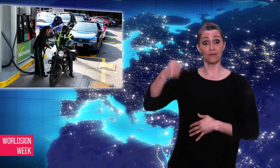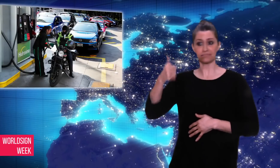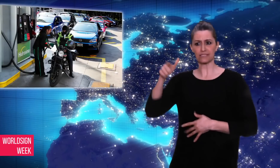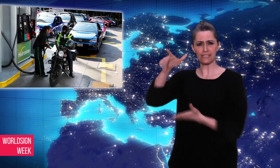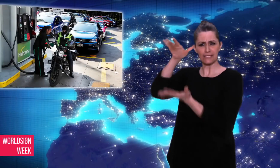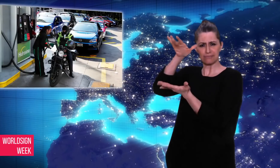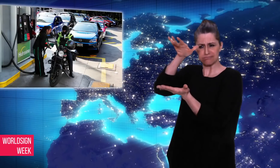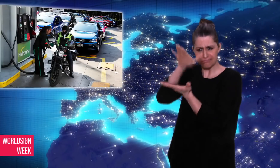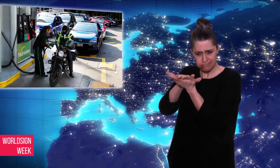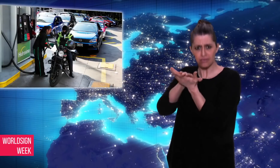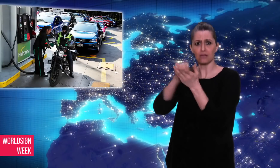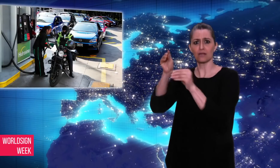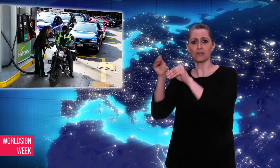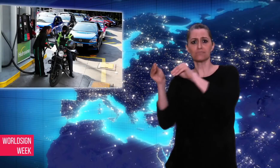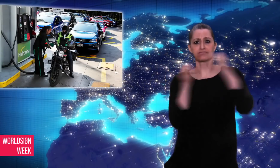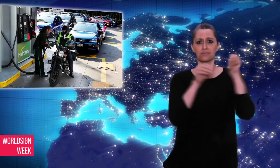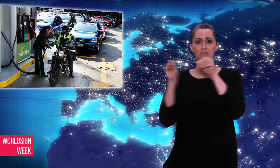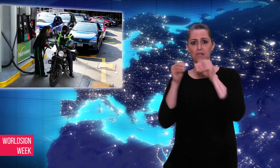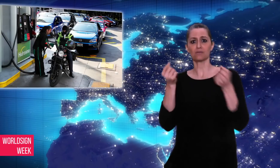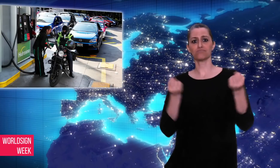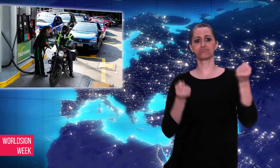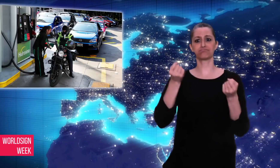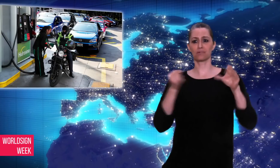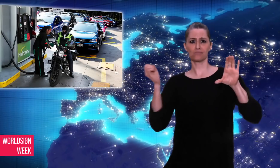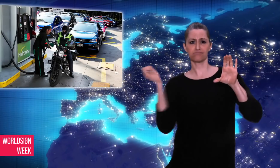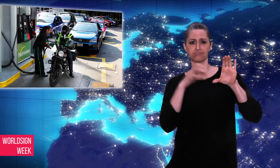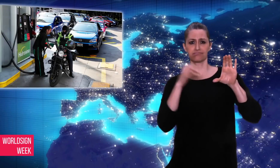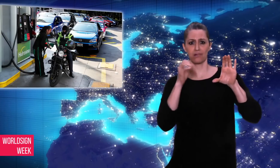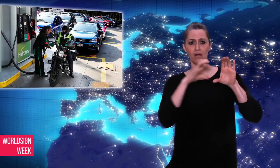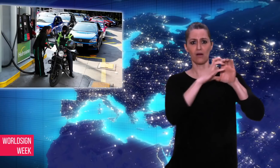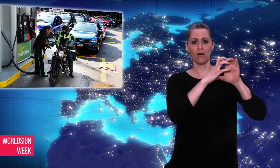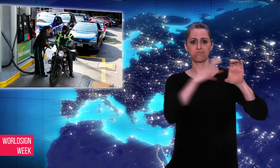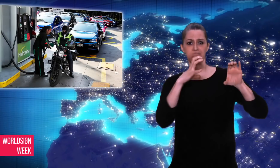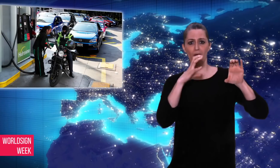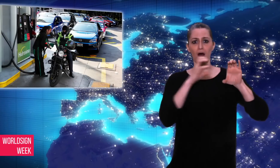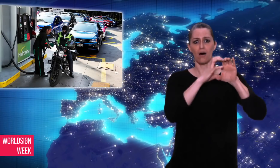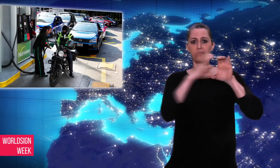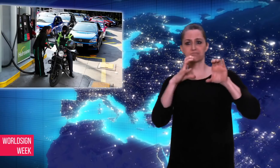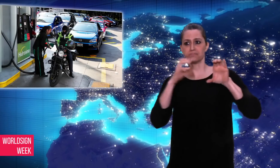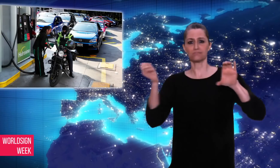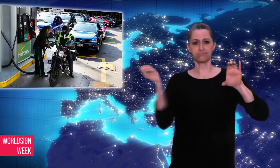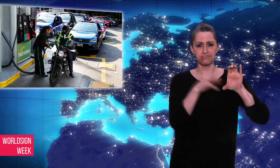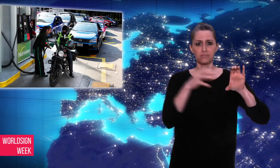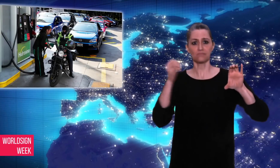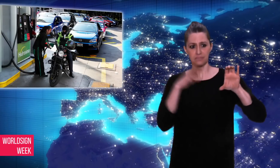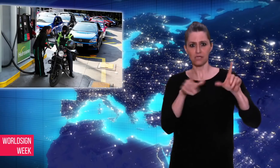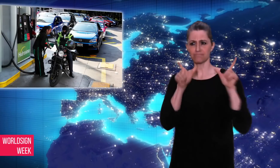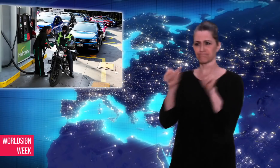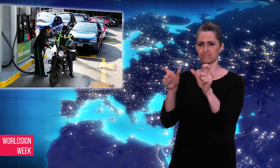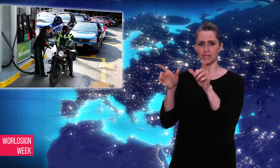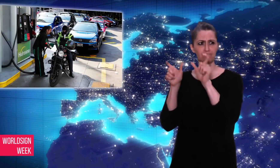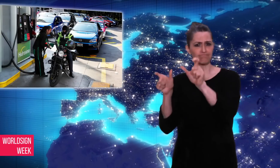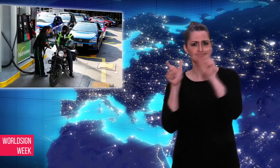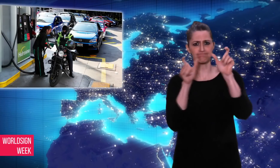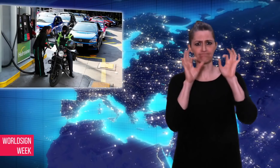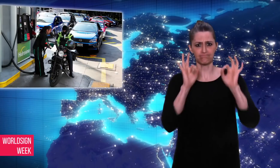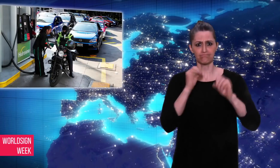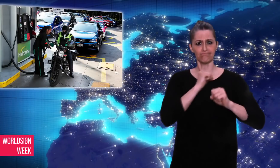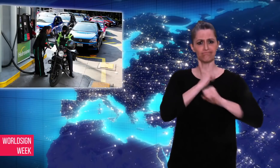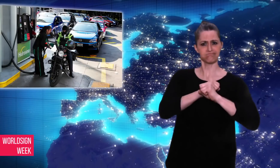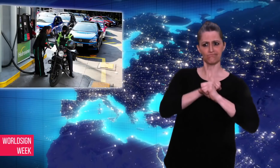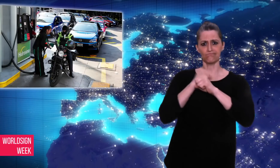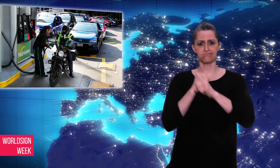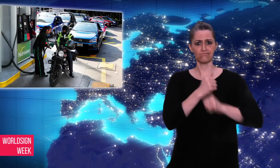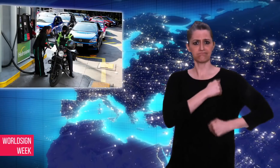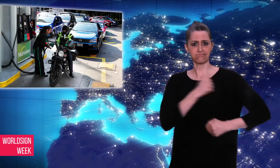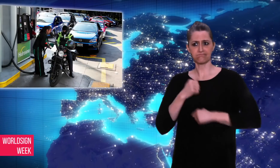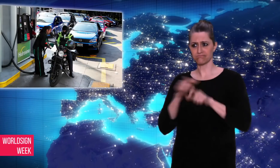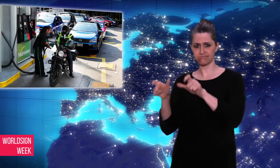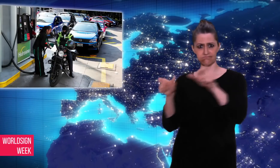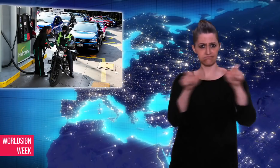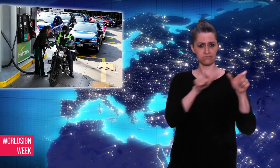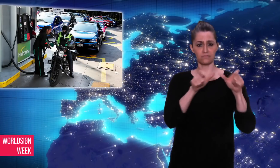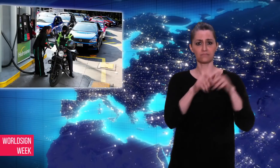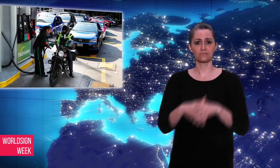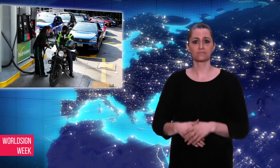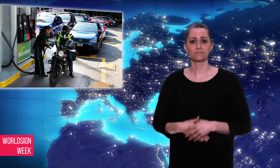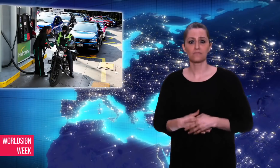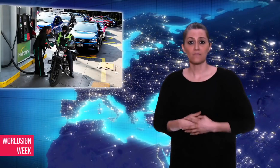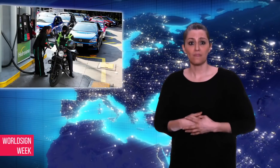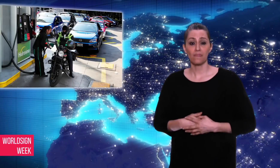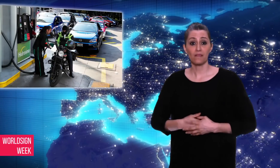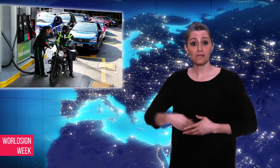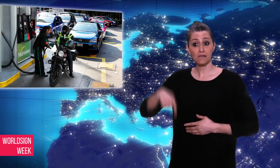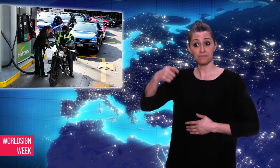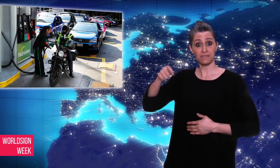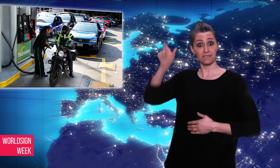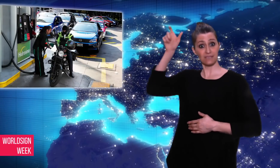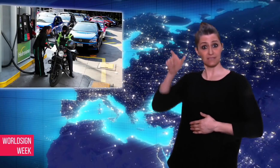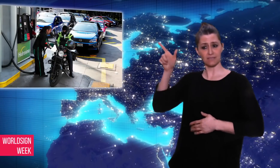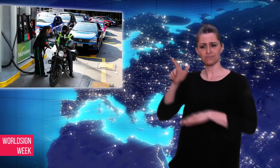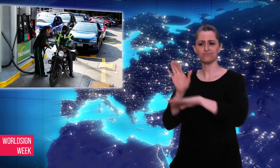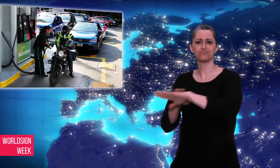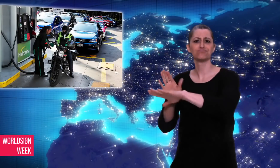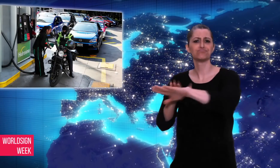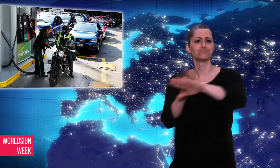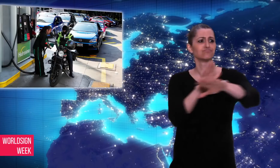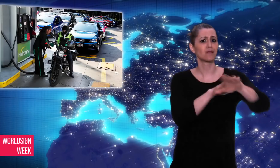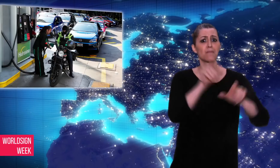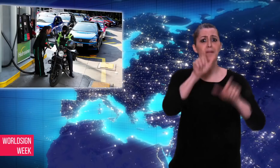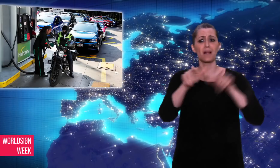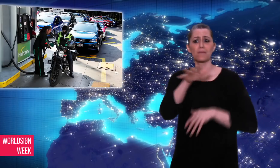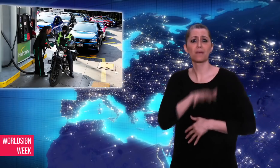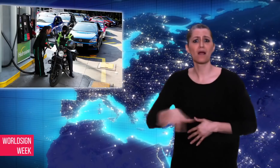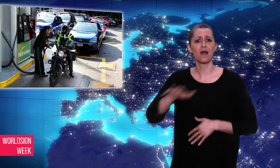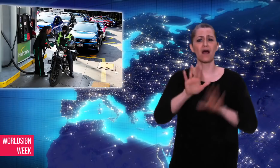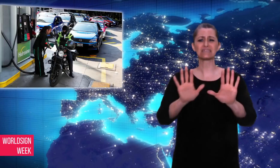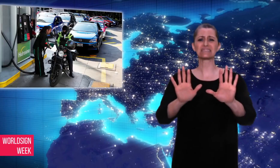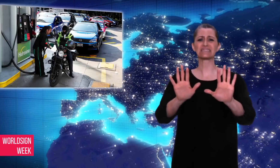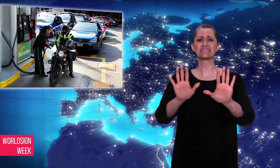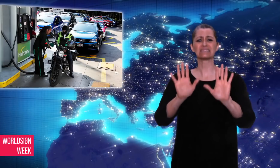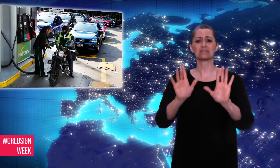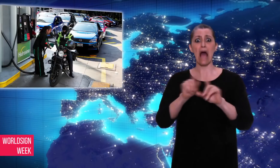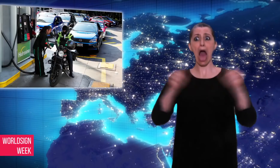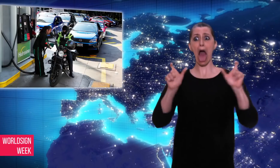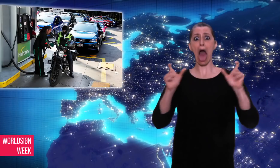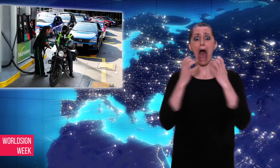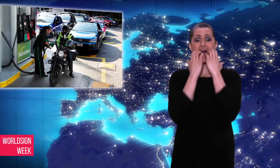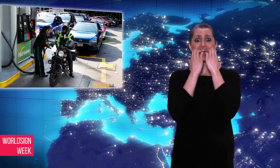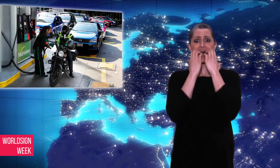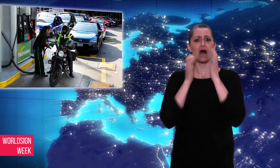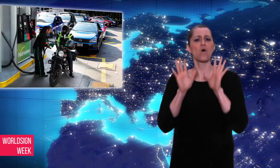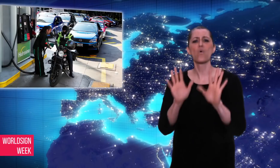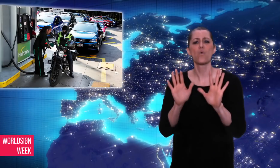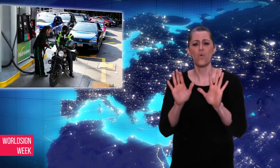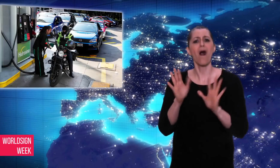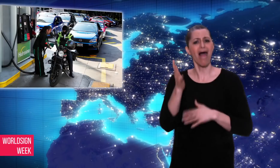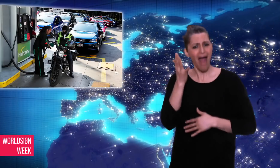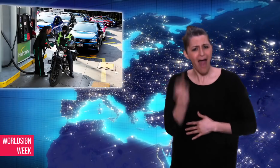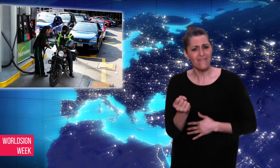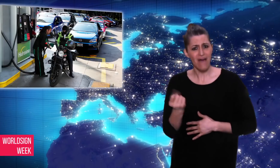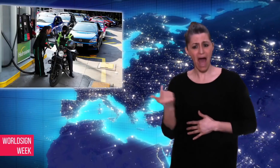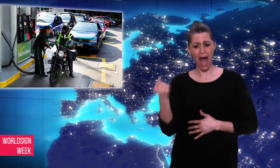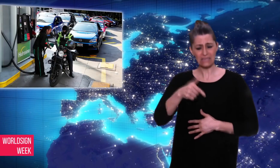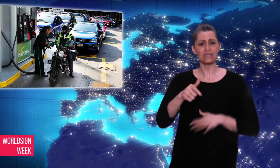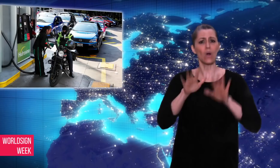Obrador cautioned not to panic about buying fuel and insists